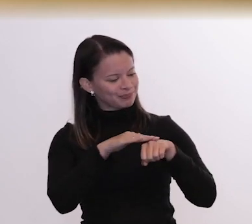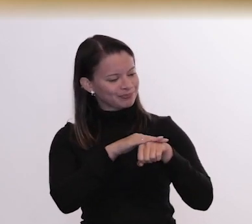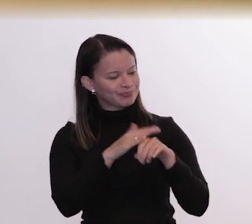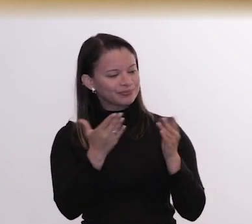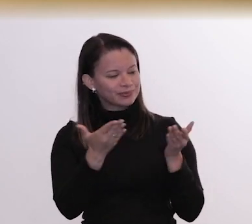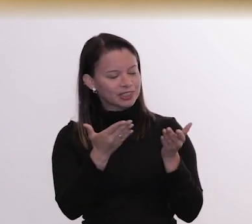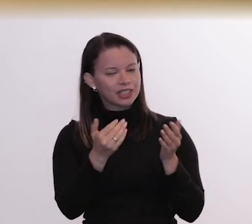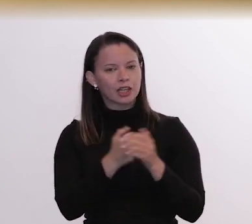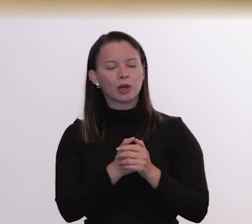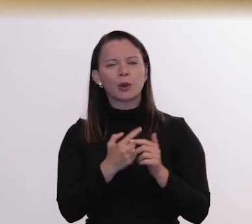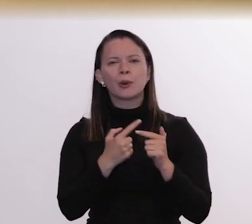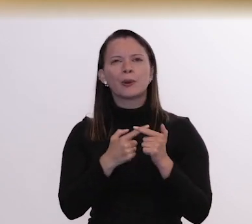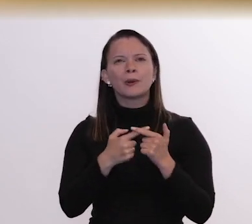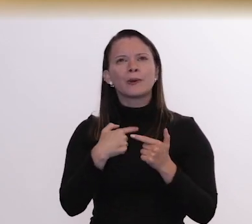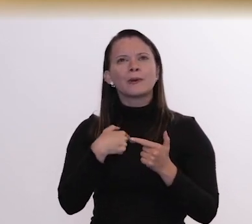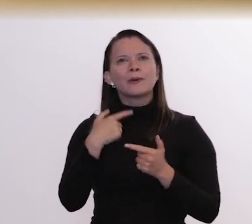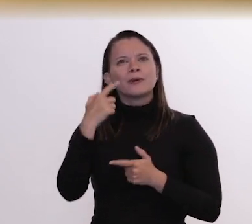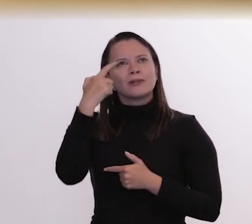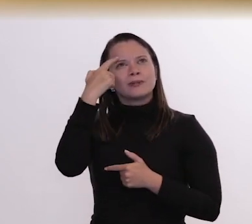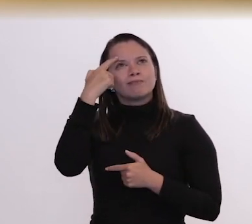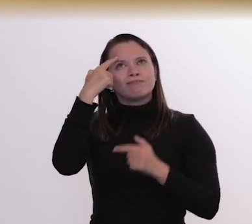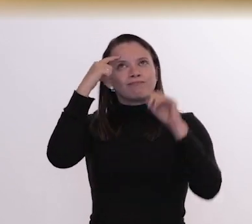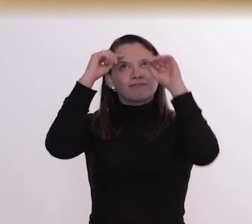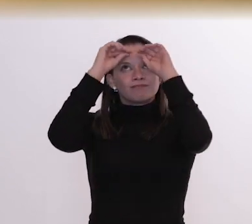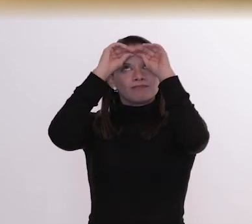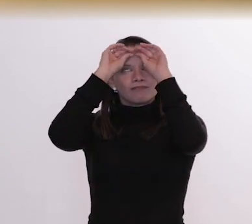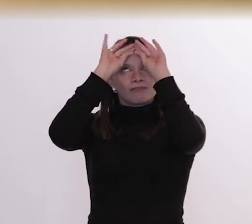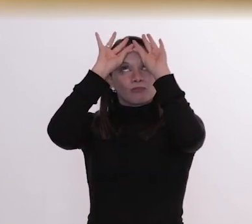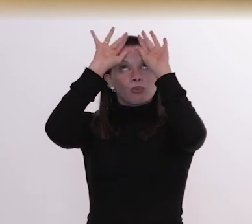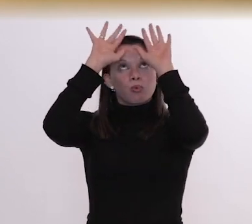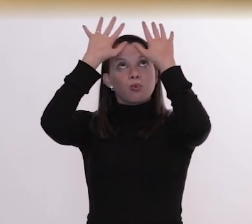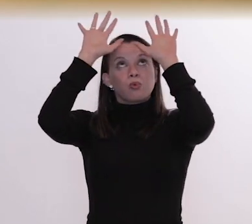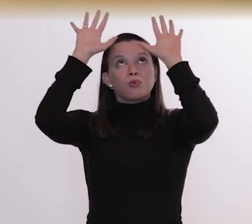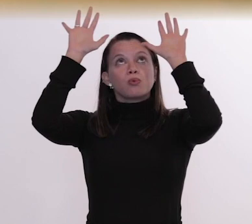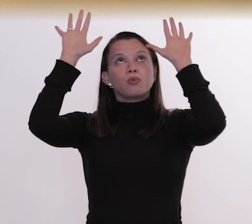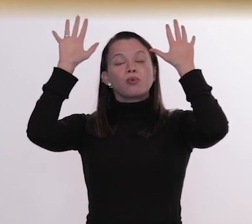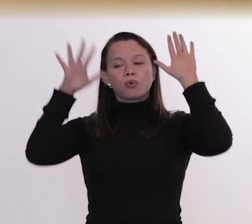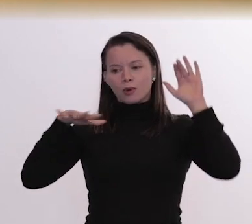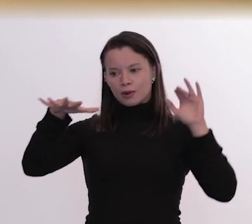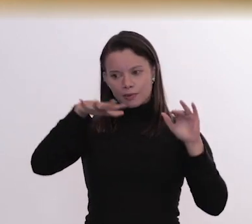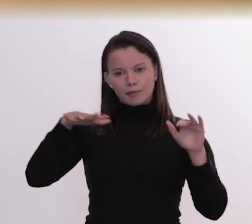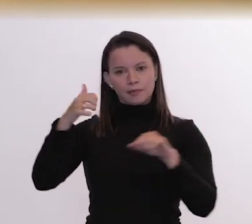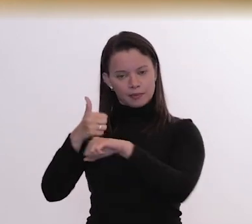more and more, I see that the field I work in, which is territory planning and management,